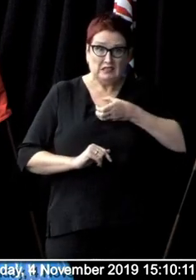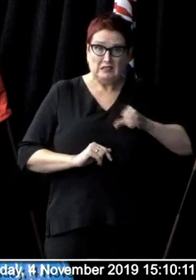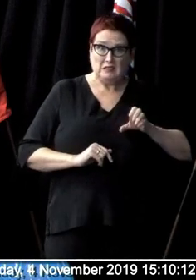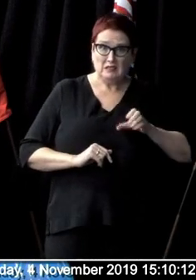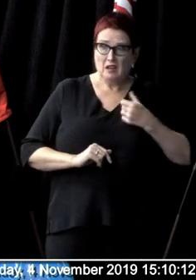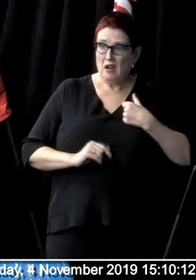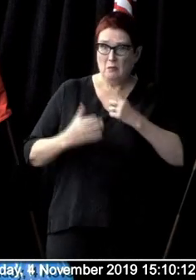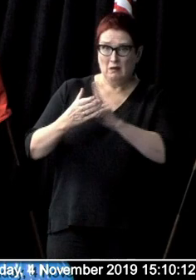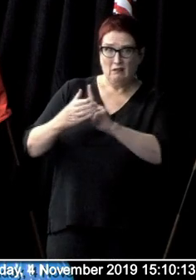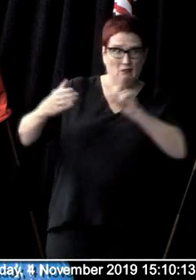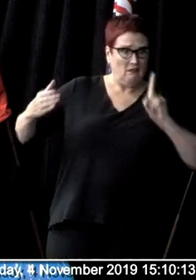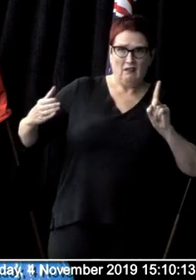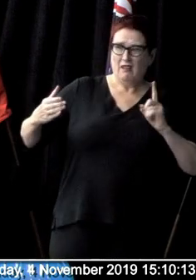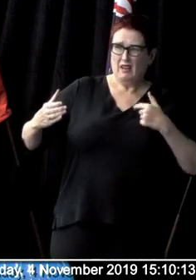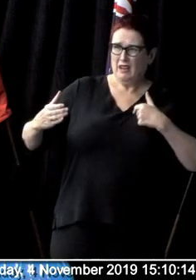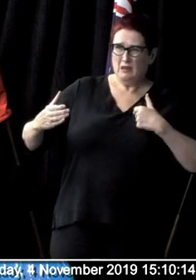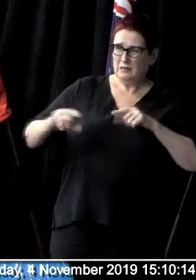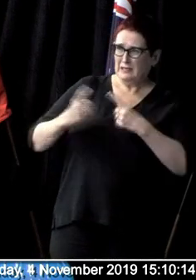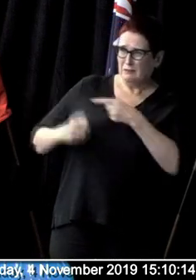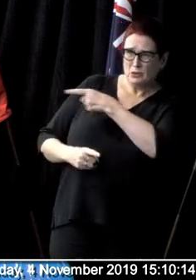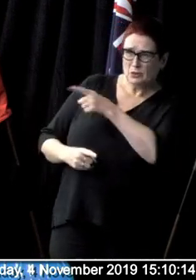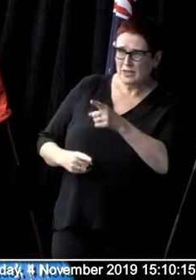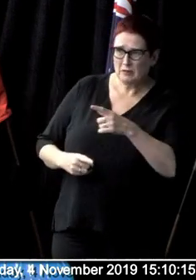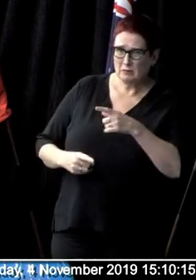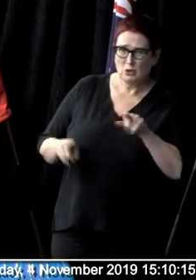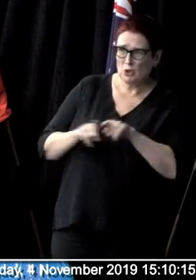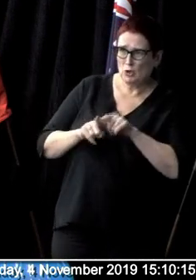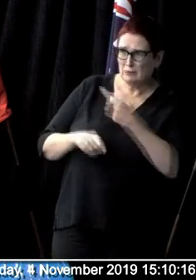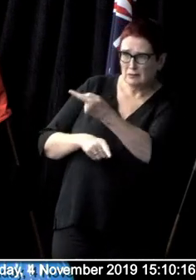different, not the same, not given the same opportunities,